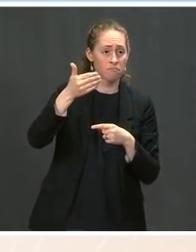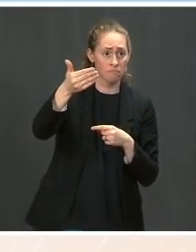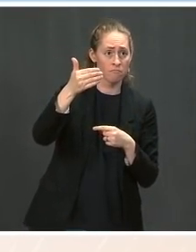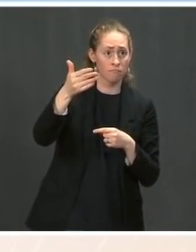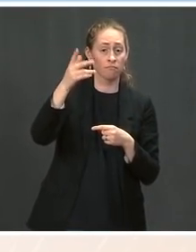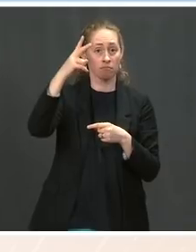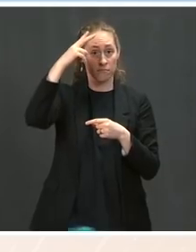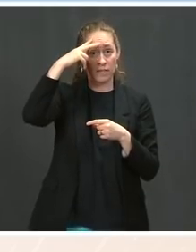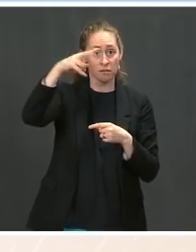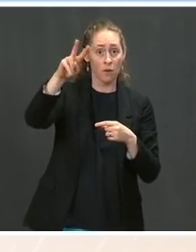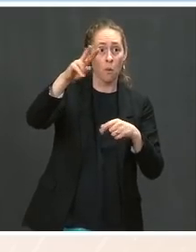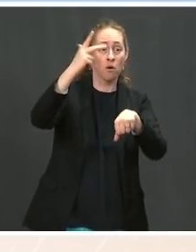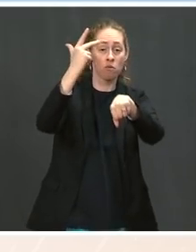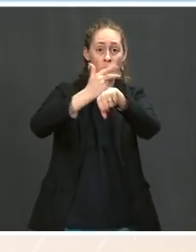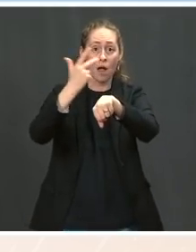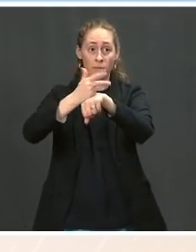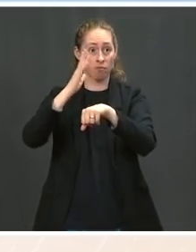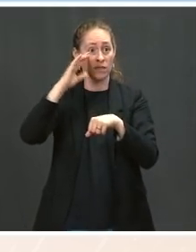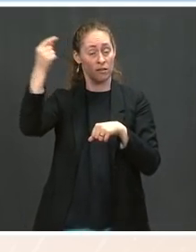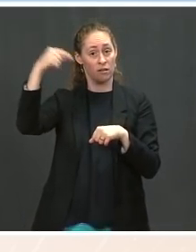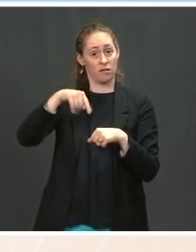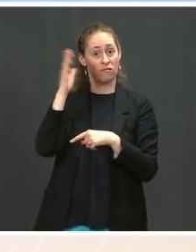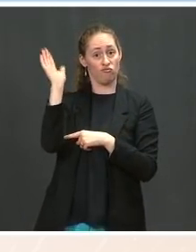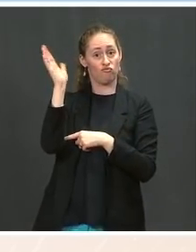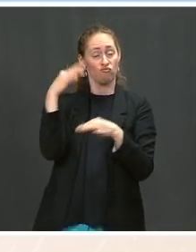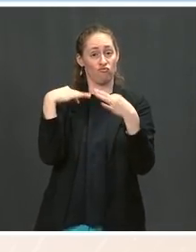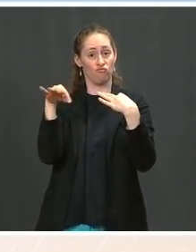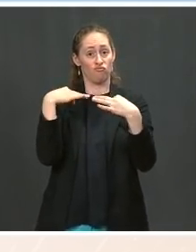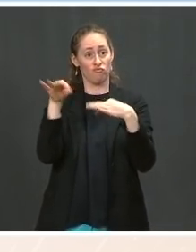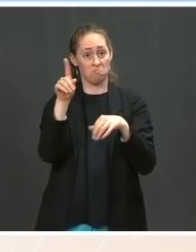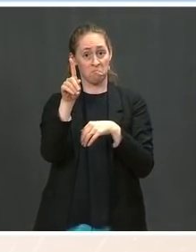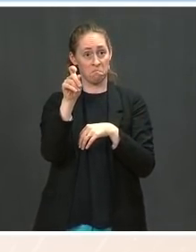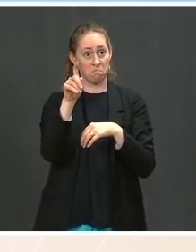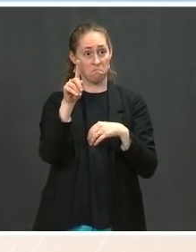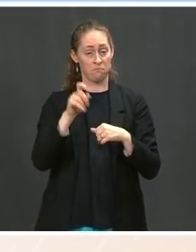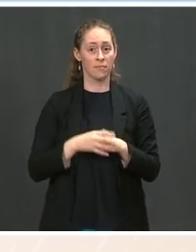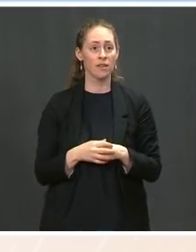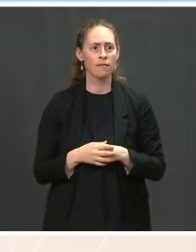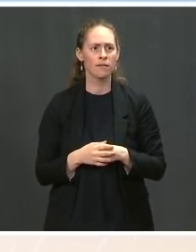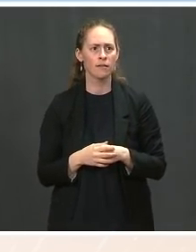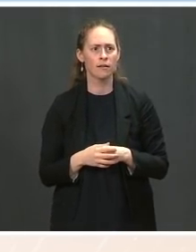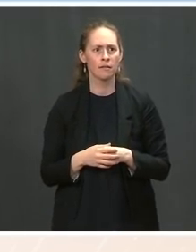Ms. Psaki: That's a good question. I don't know that the -- the final format of this trip has been scheduled quite yet,